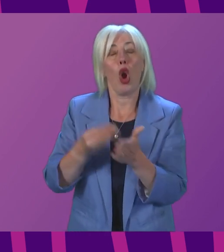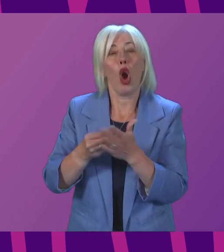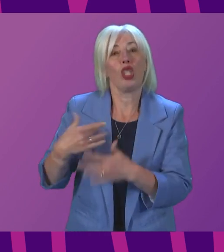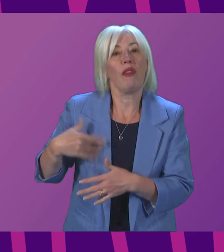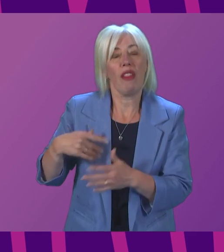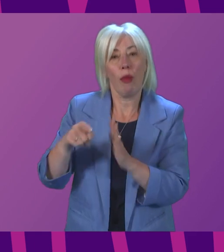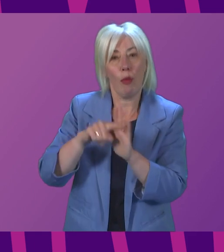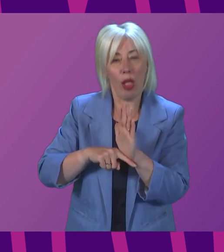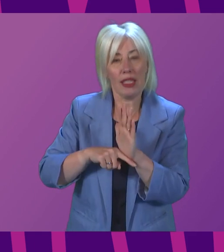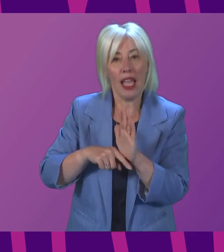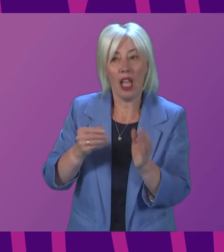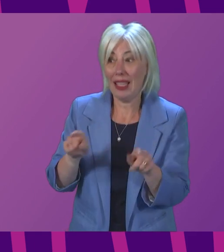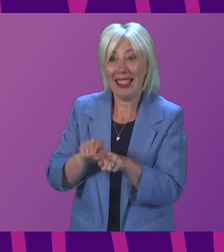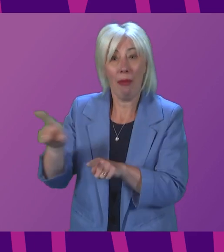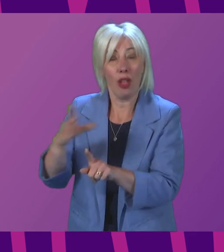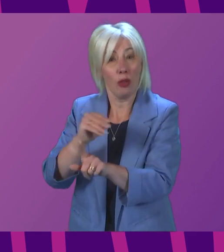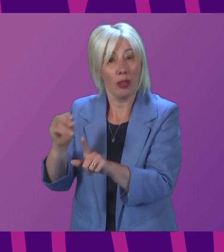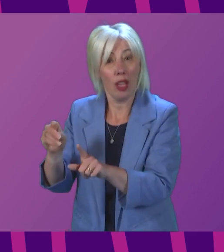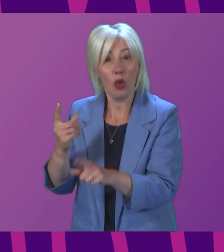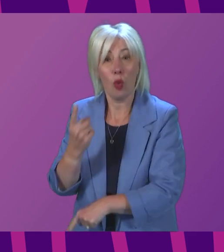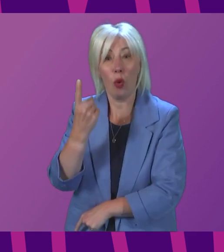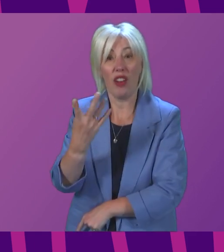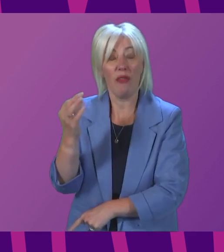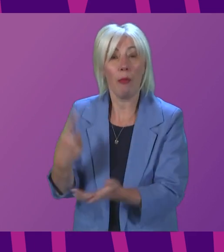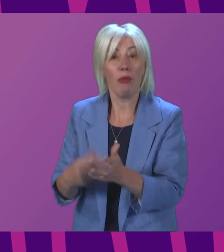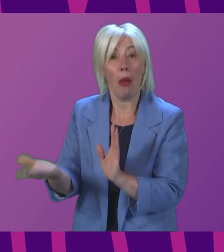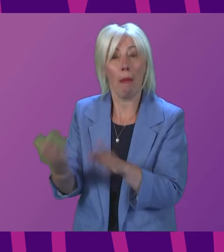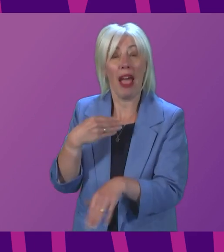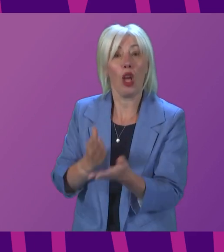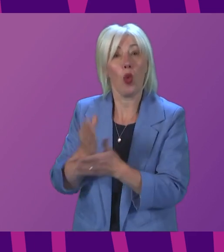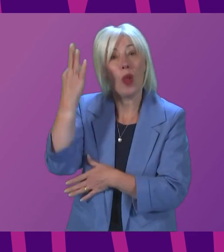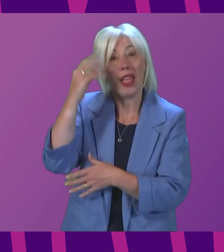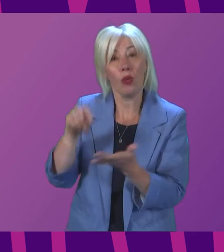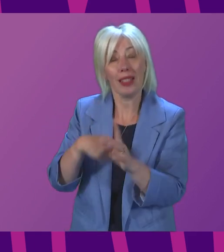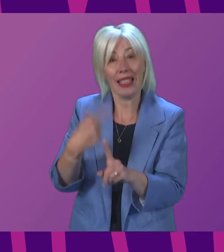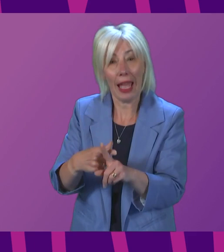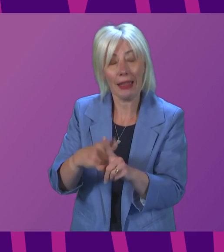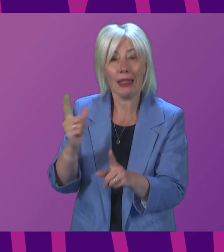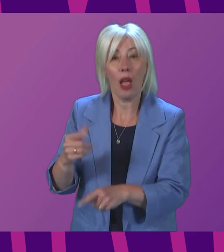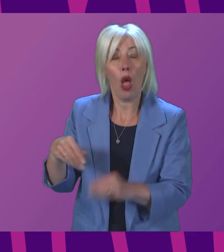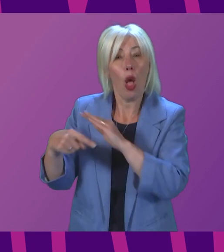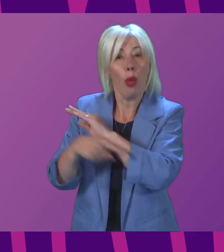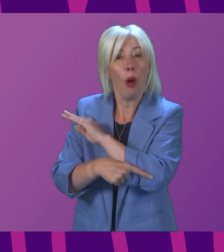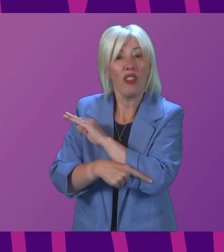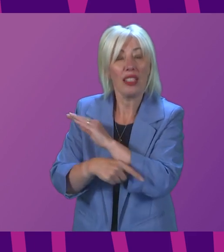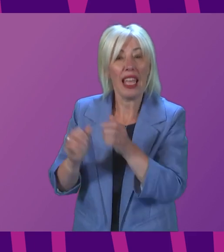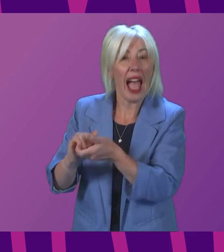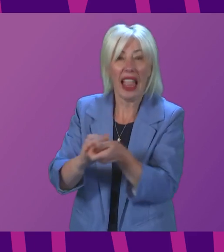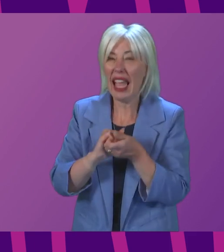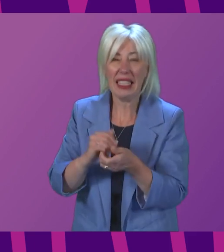£150 through a council tax rebate—a policy that the Poverty Alliance has called “misguided”, “a missed opportunity” and “deeply disappointing”.